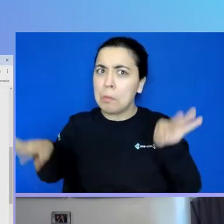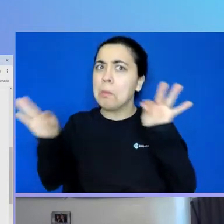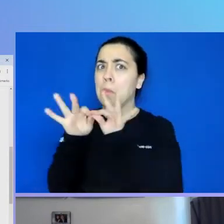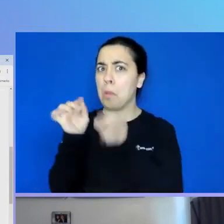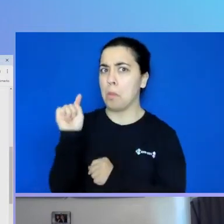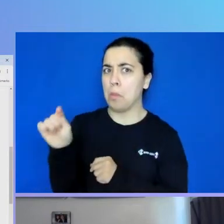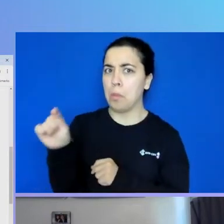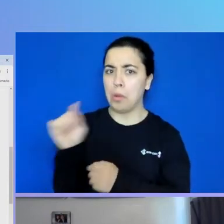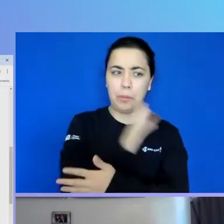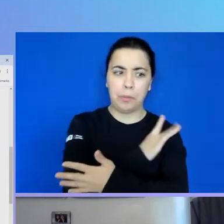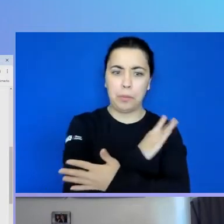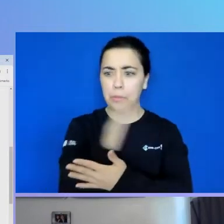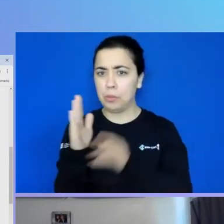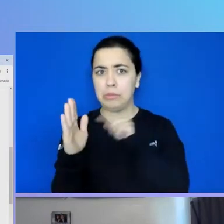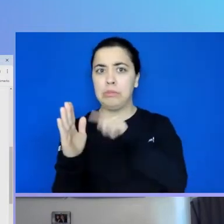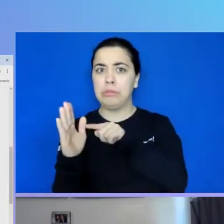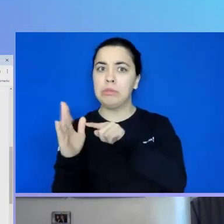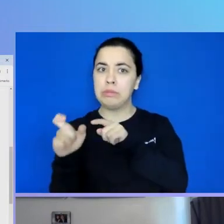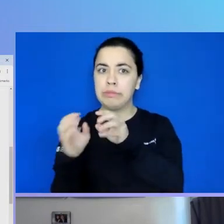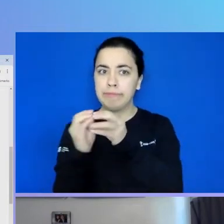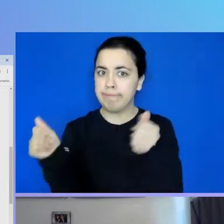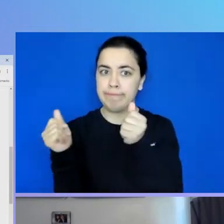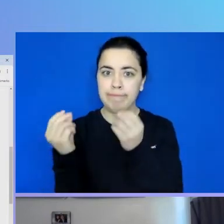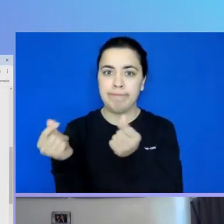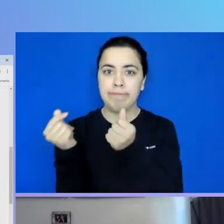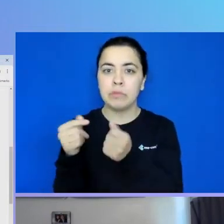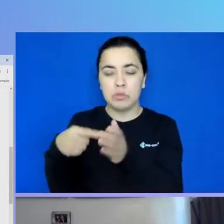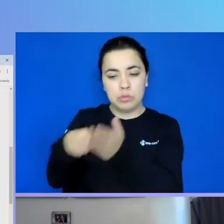disabilities are affected, what standards does this issue get